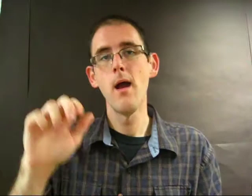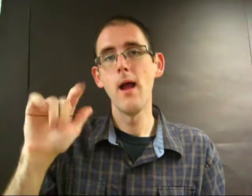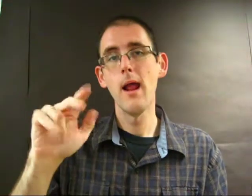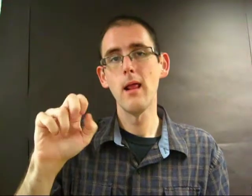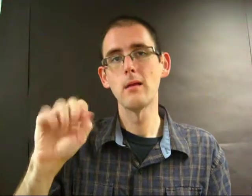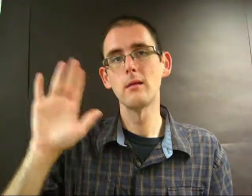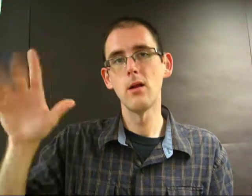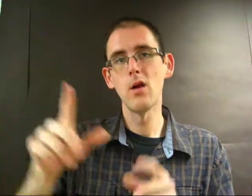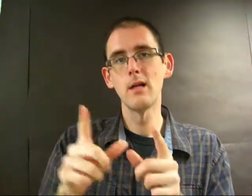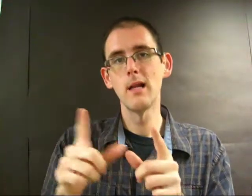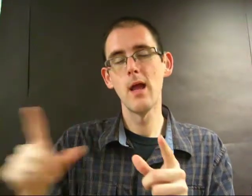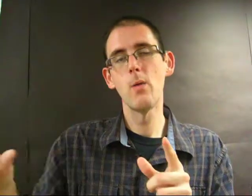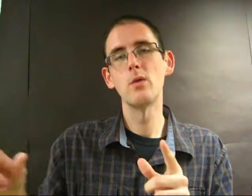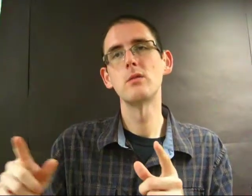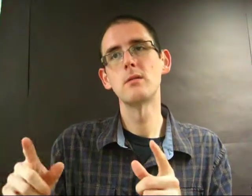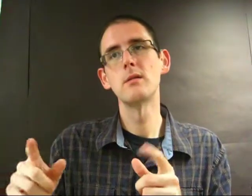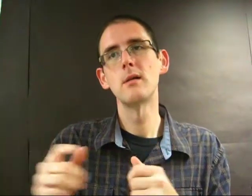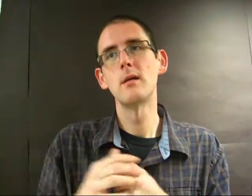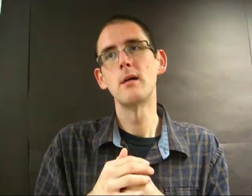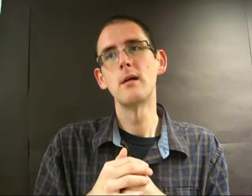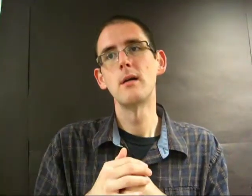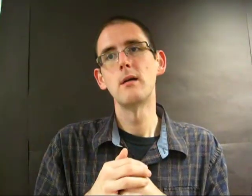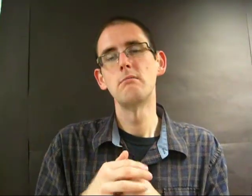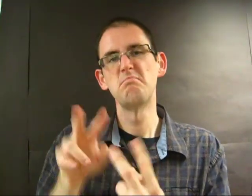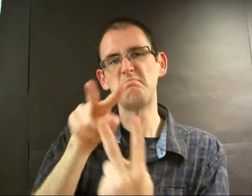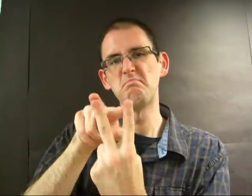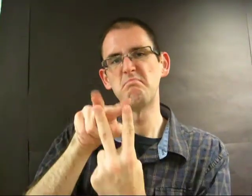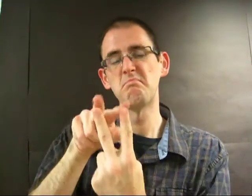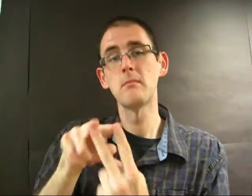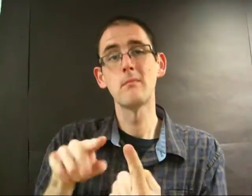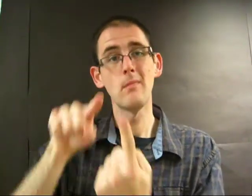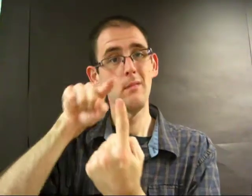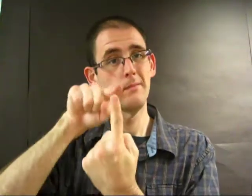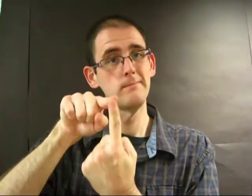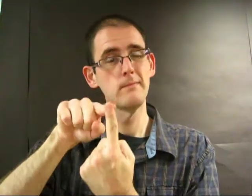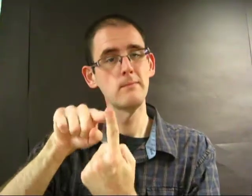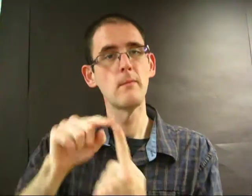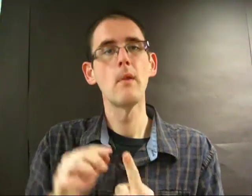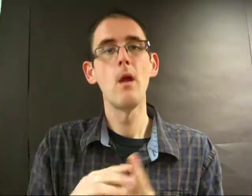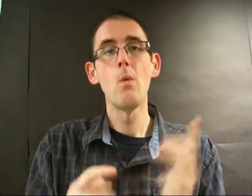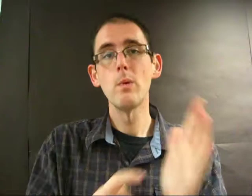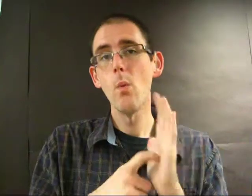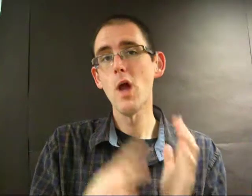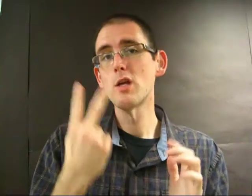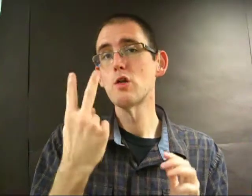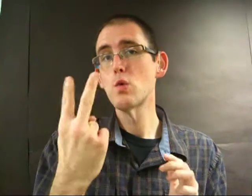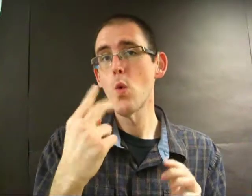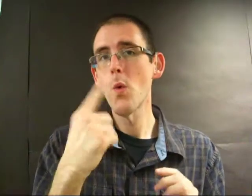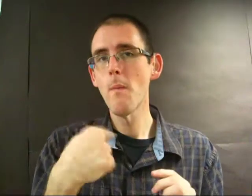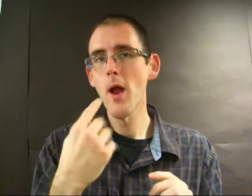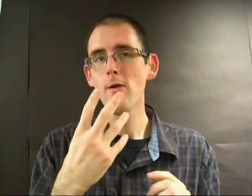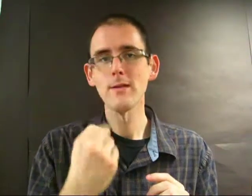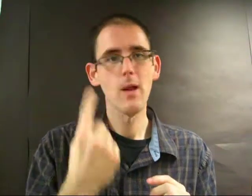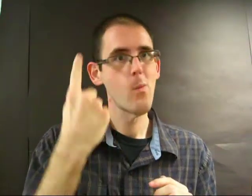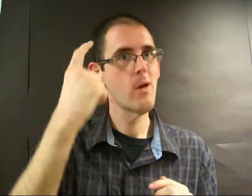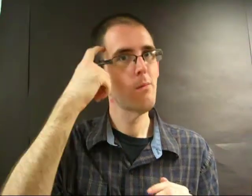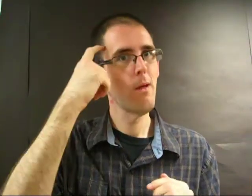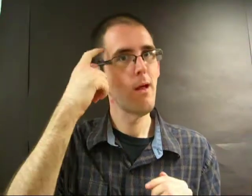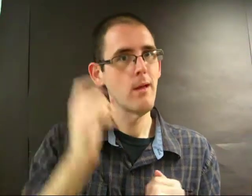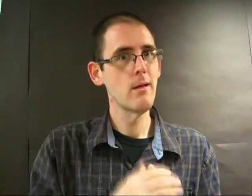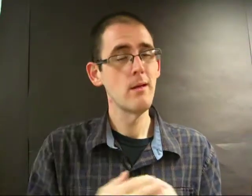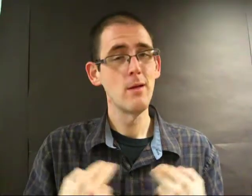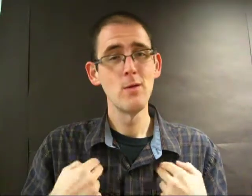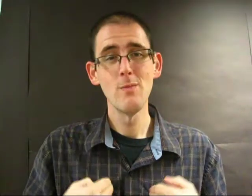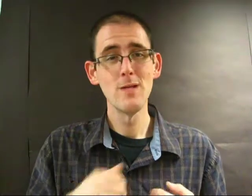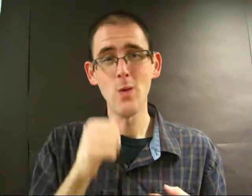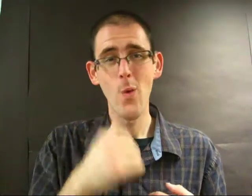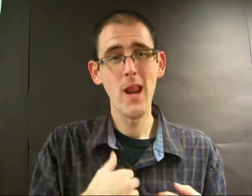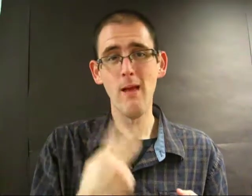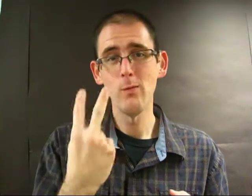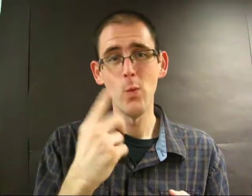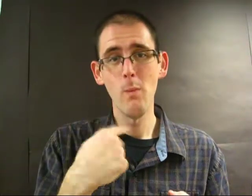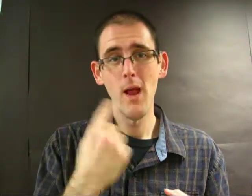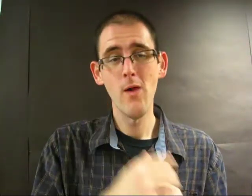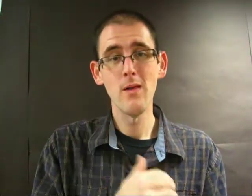Well, their language has two aspects. First, it requires two mouths and one mind. Humans don't have two mouths!